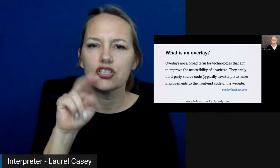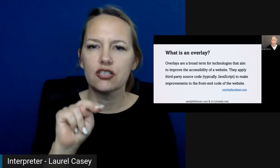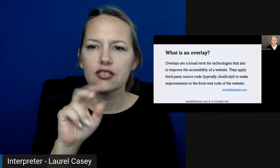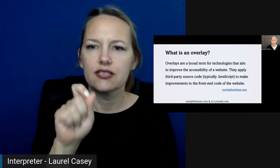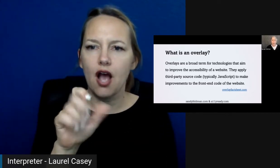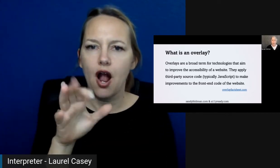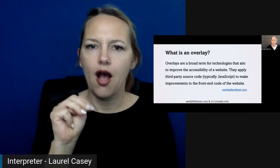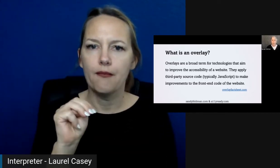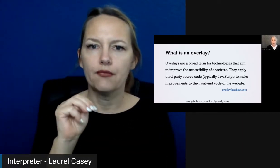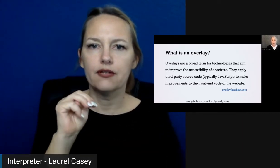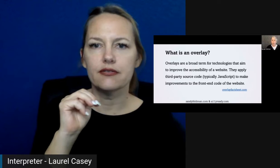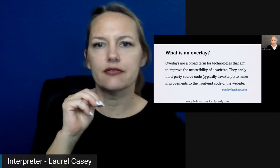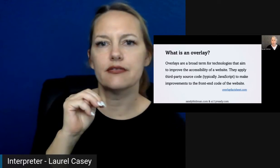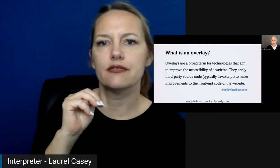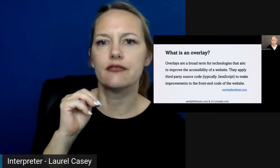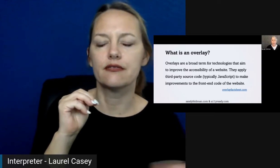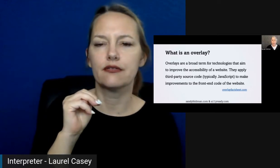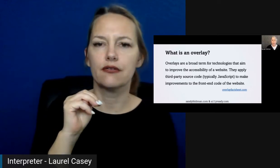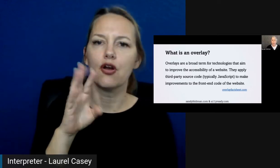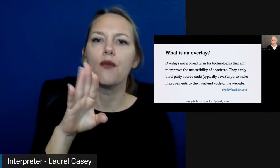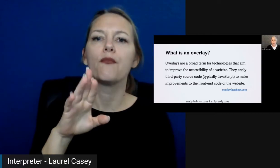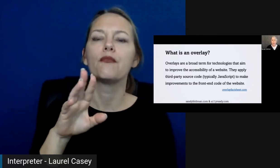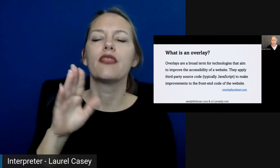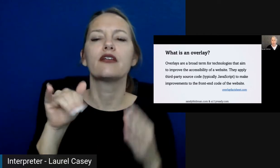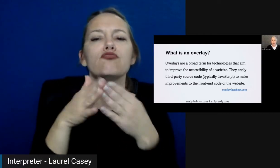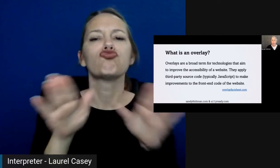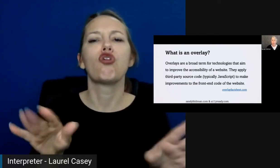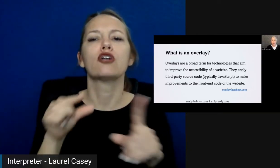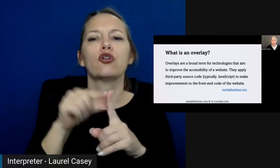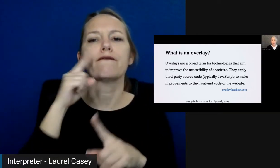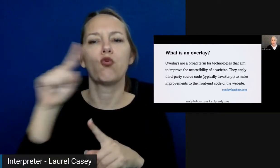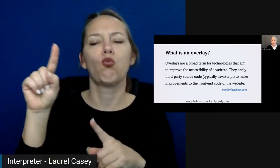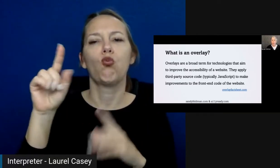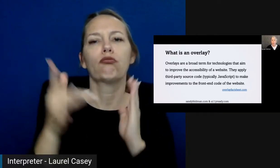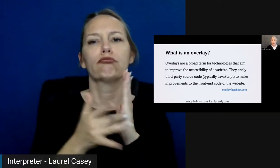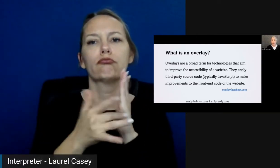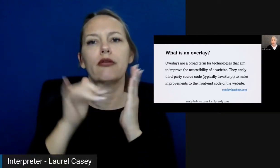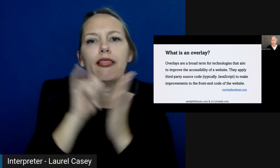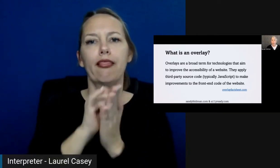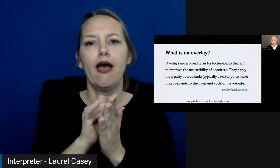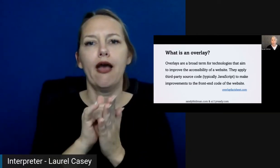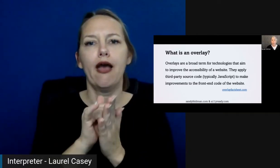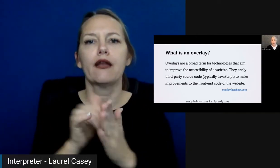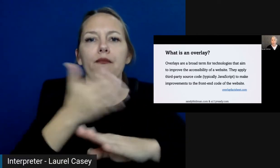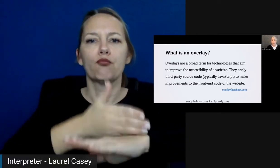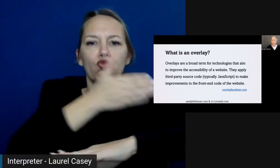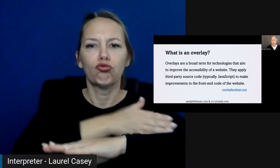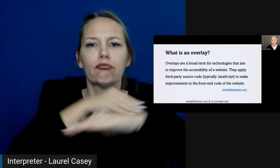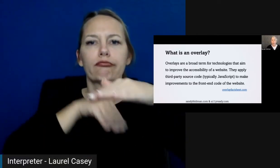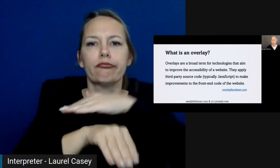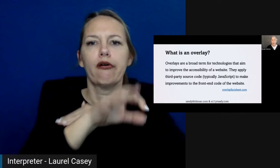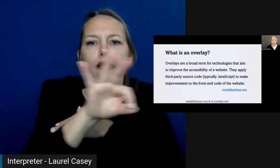Overlays are a broad term for technologies that aim to improve the accessibility of a website.